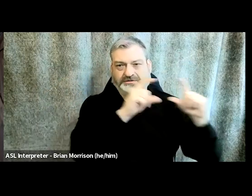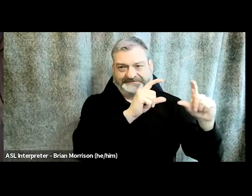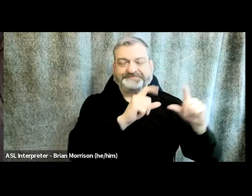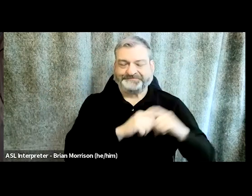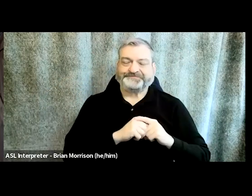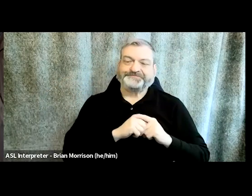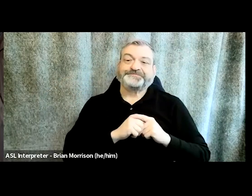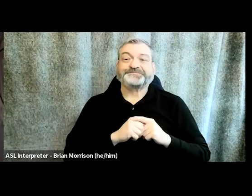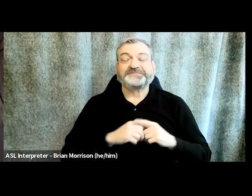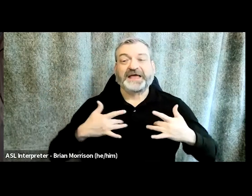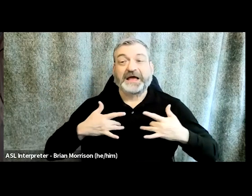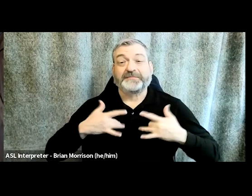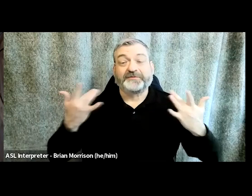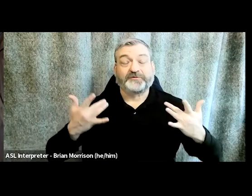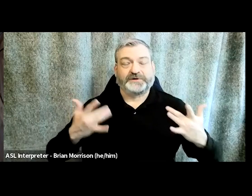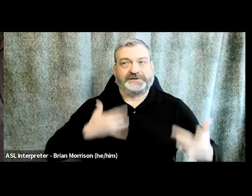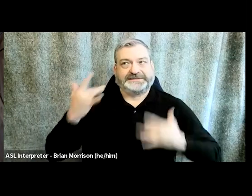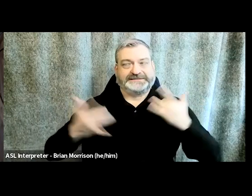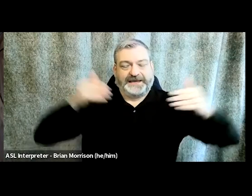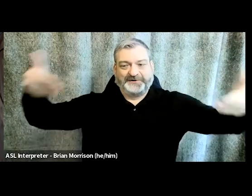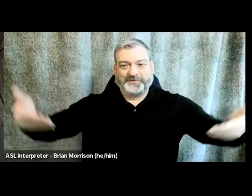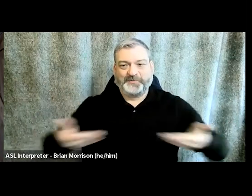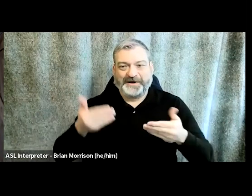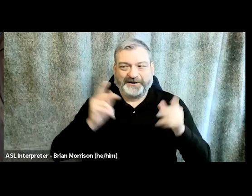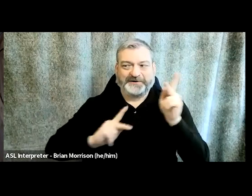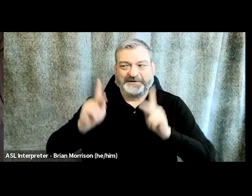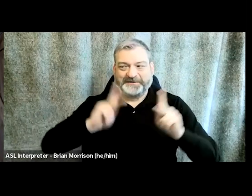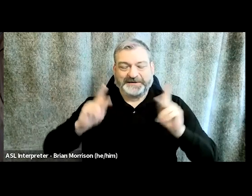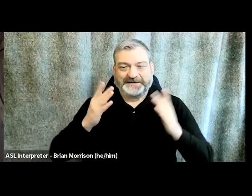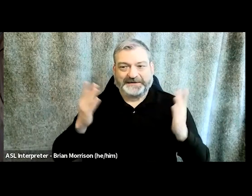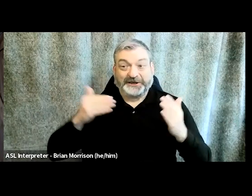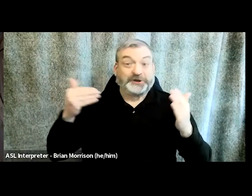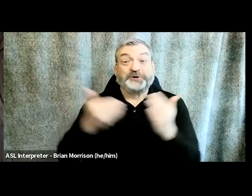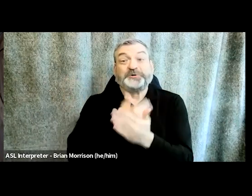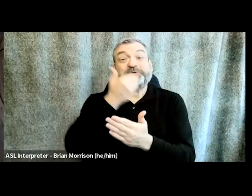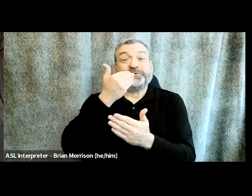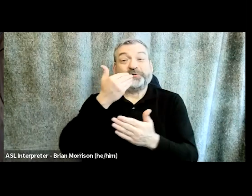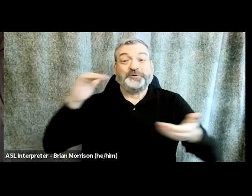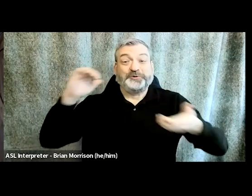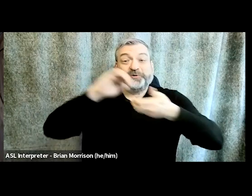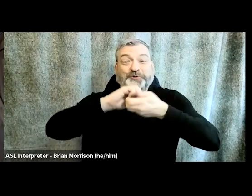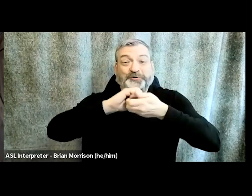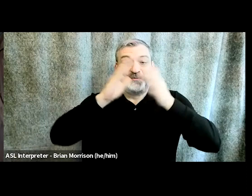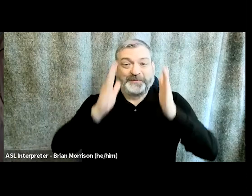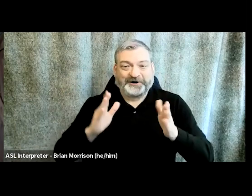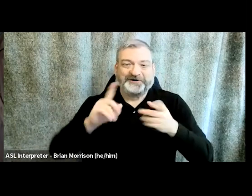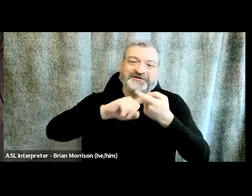to welcome our folks and new found partners and friends at Tamman to this